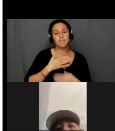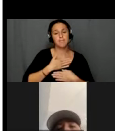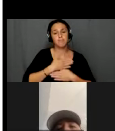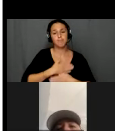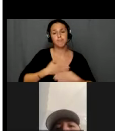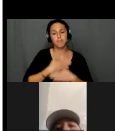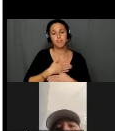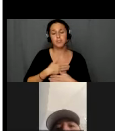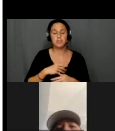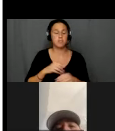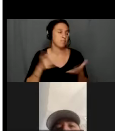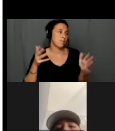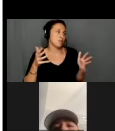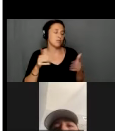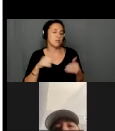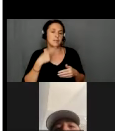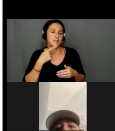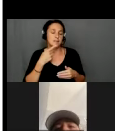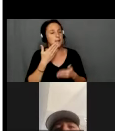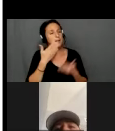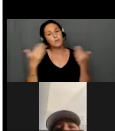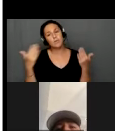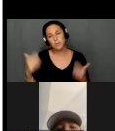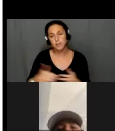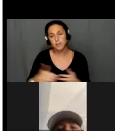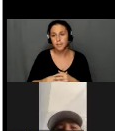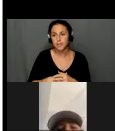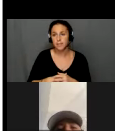all I have to say. Thank you.